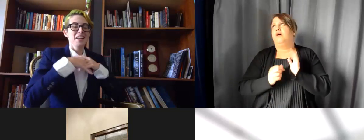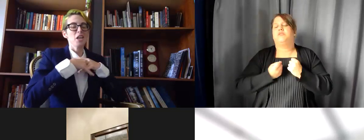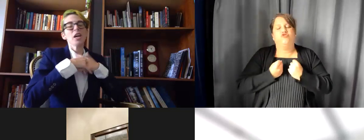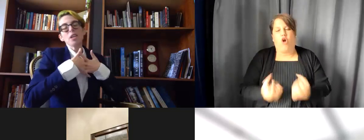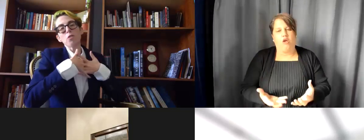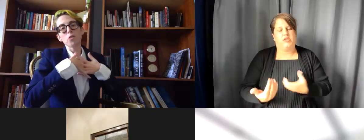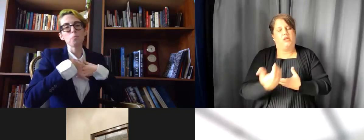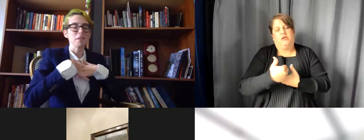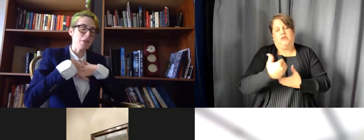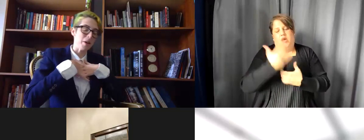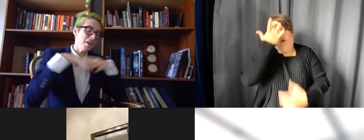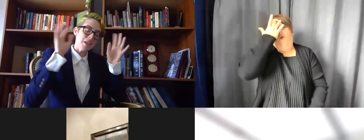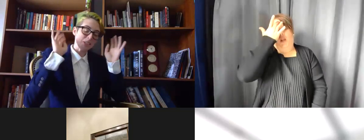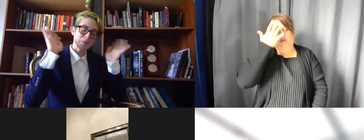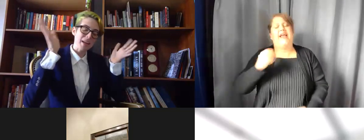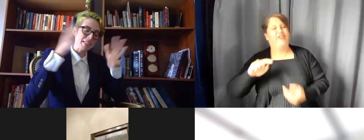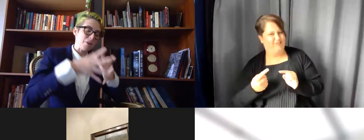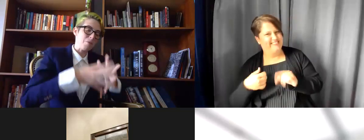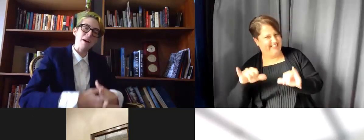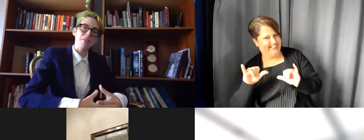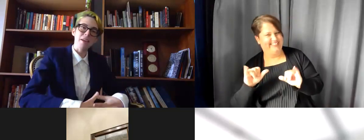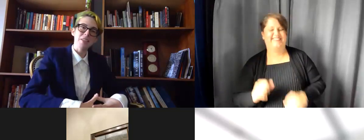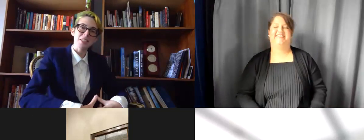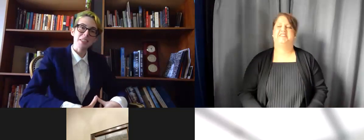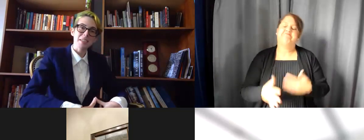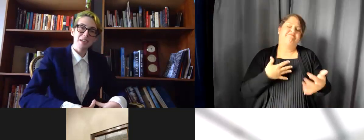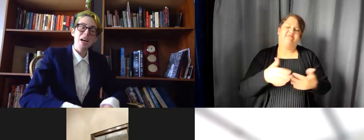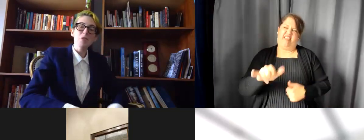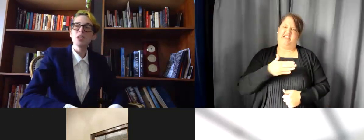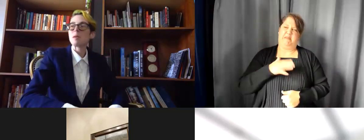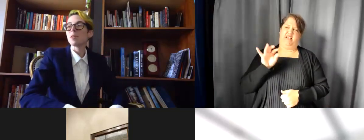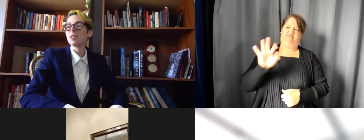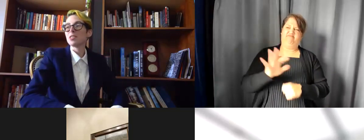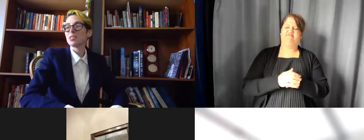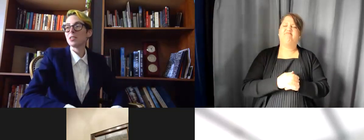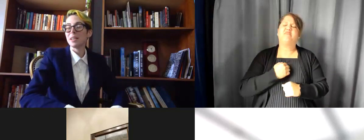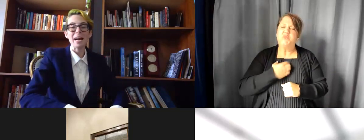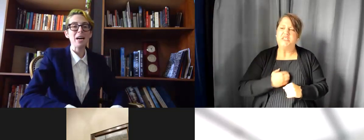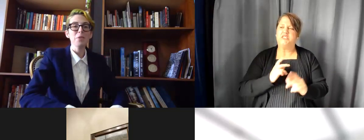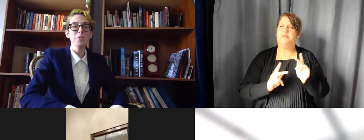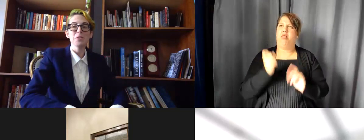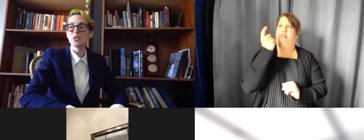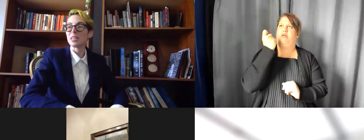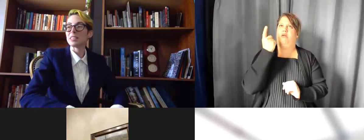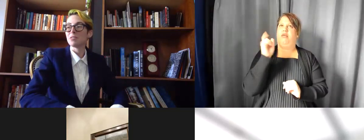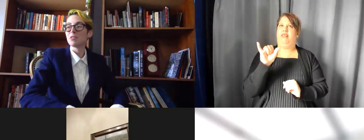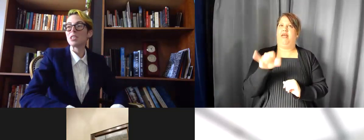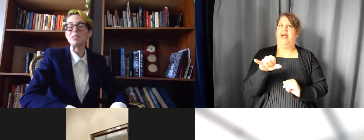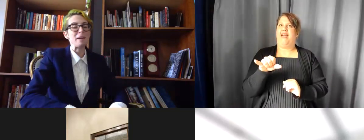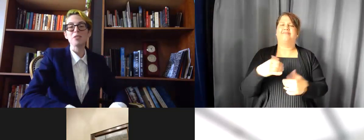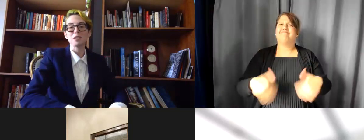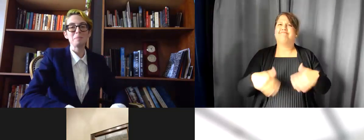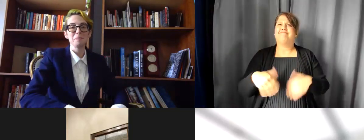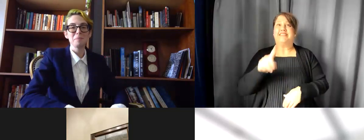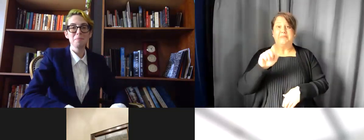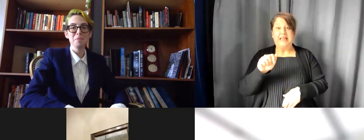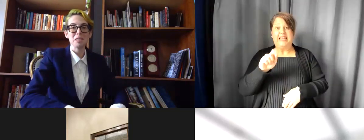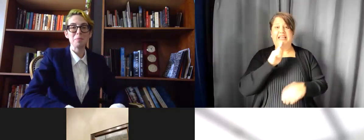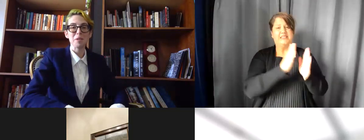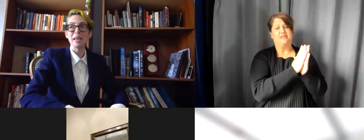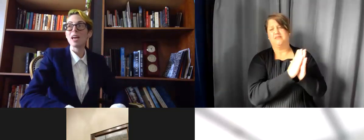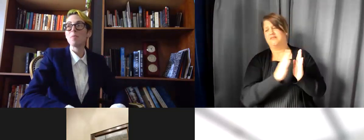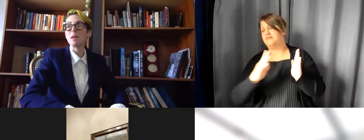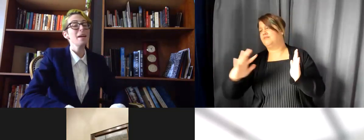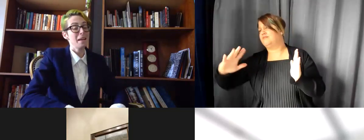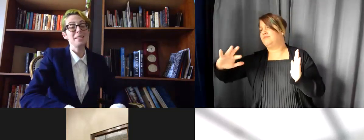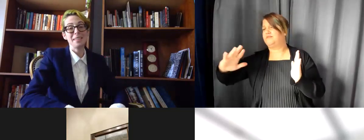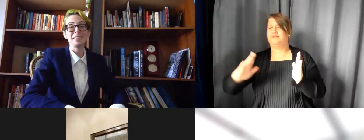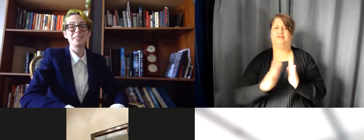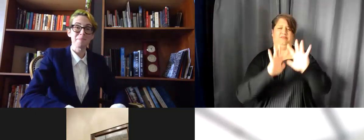Farrah Garland: and and hurtful. But anyway, so I guess that would be my thing. It's just like I wish, if people understood how just diverse of a spectrum disability can be. And is